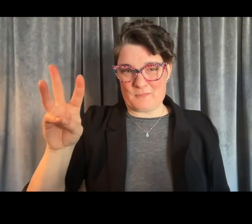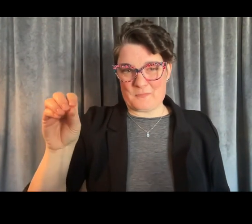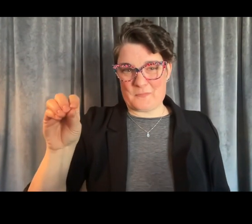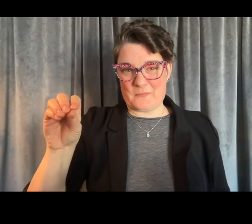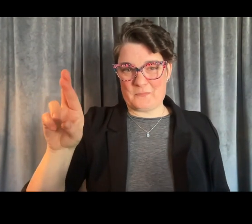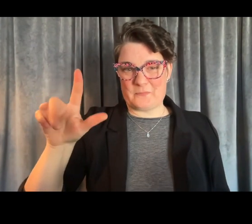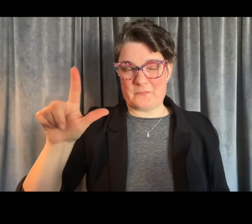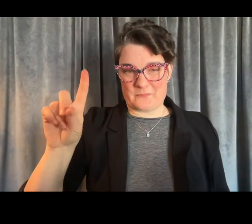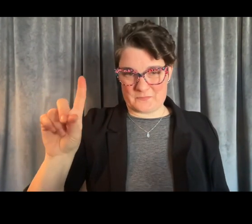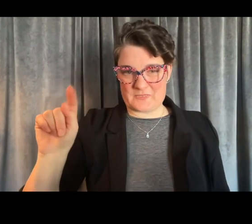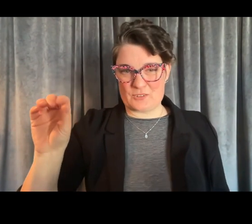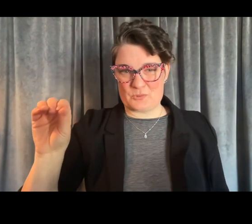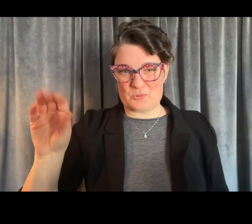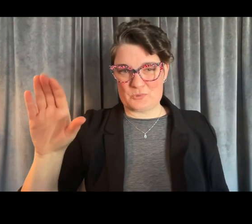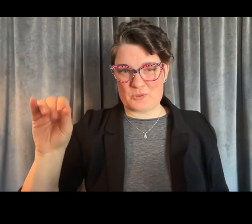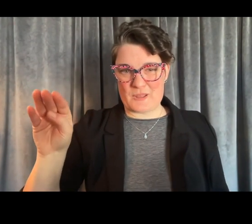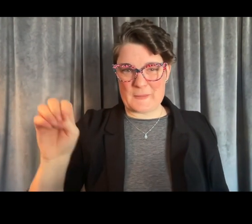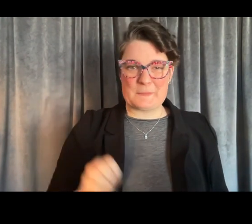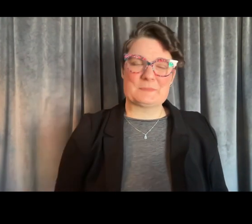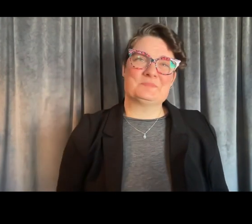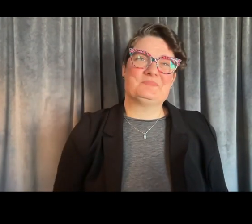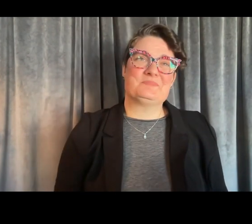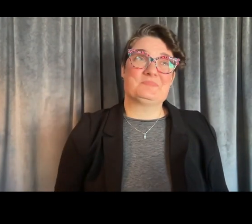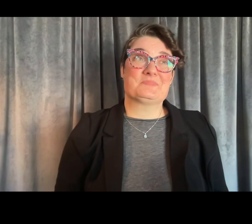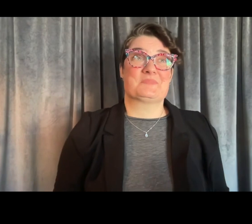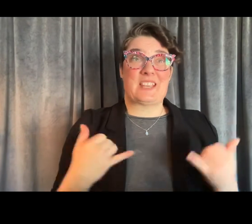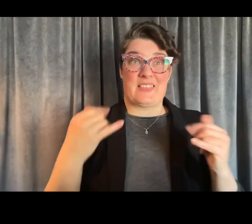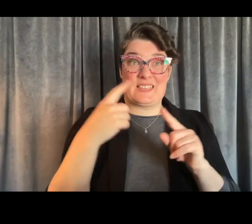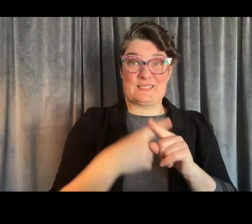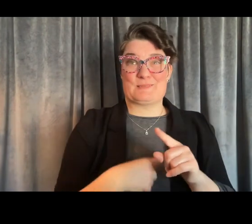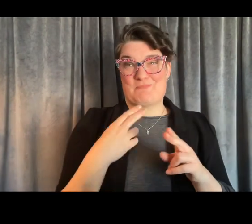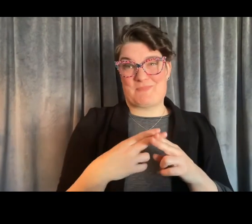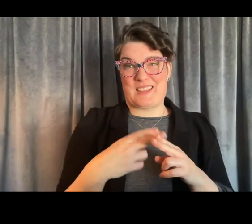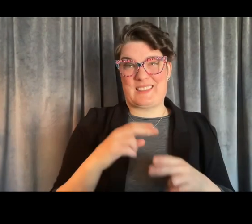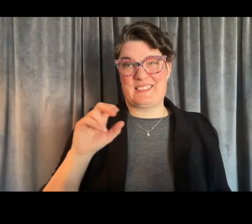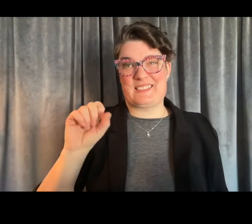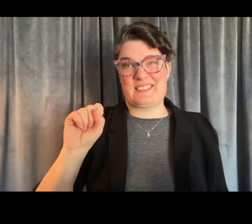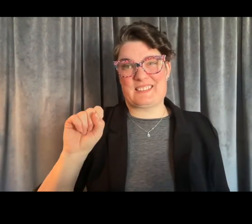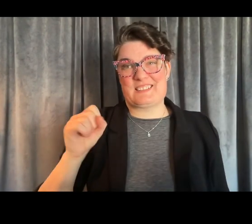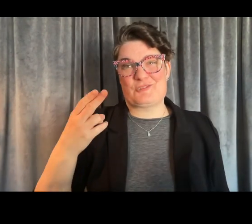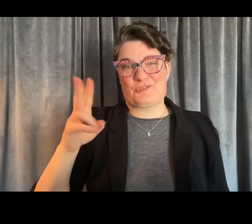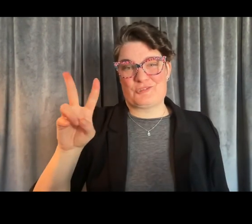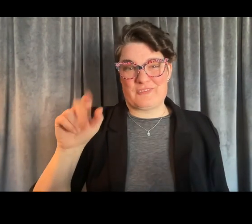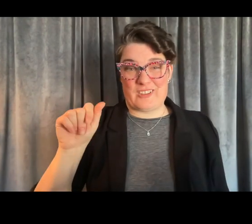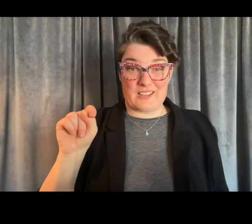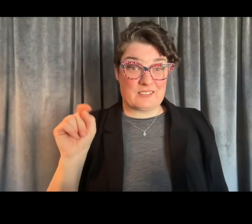Nomy: So this is the month of Shvat, and I'm wondering, Rebekah, what